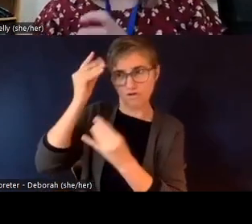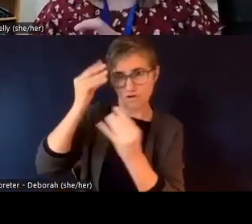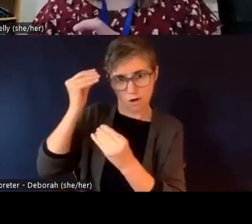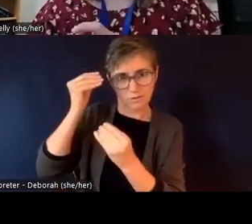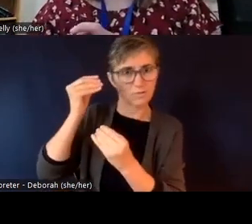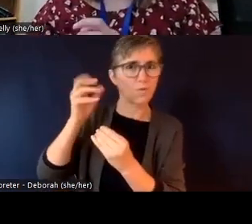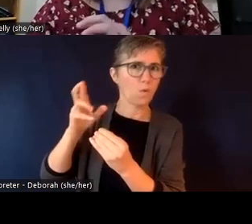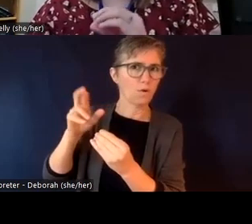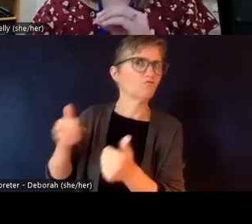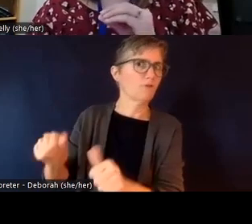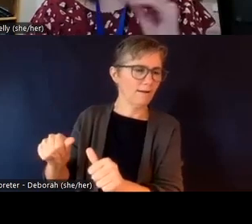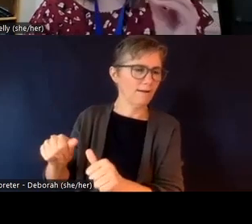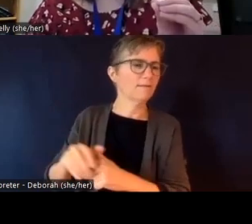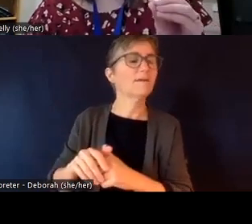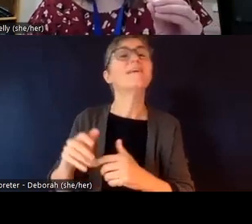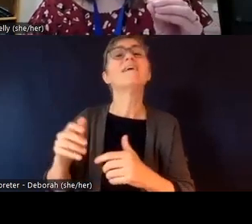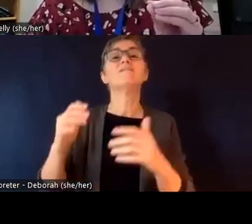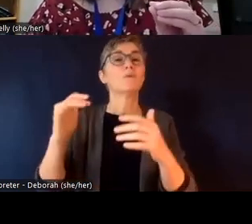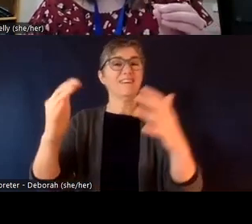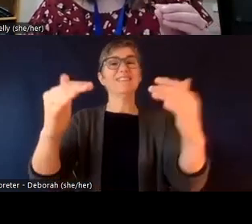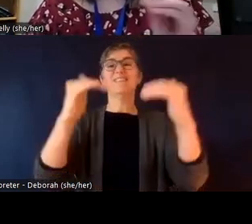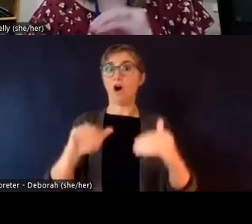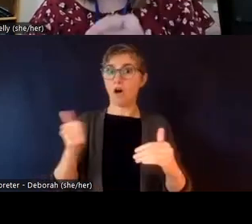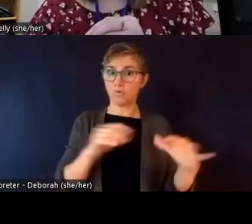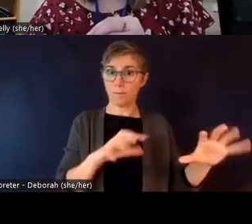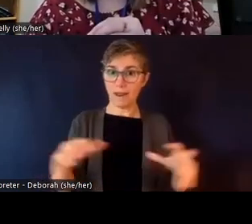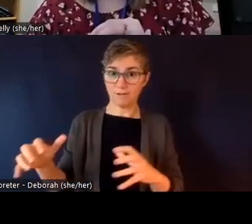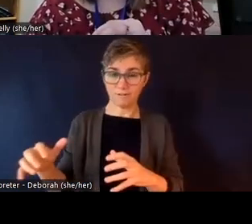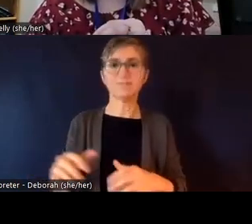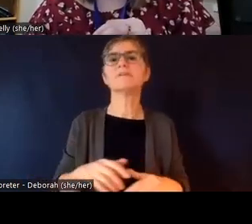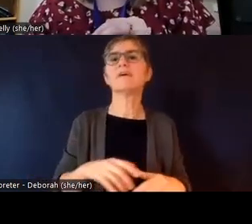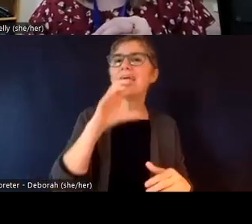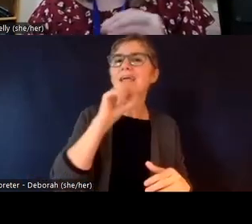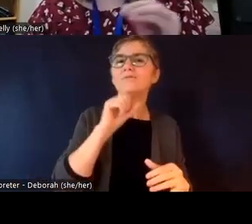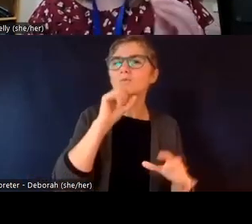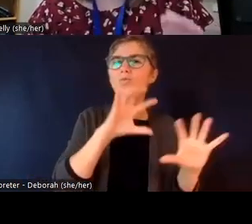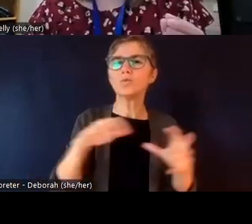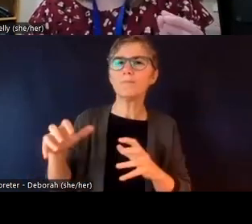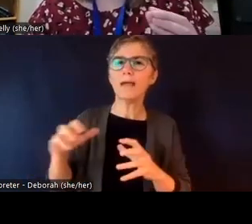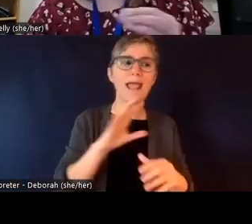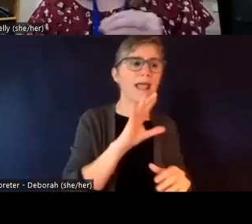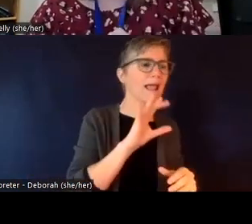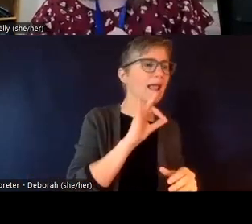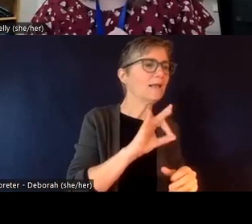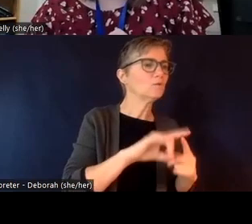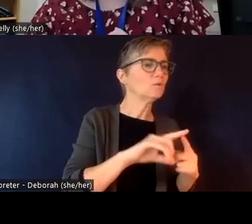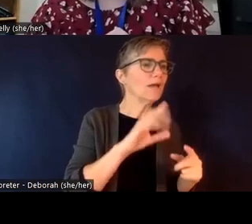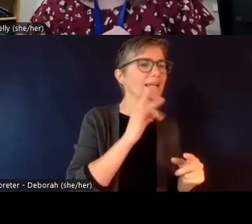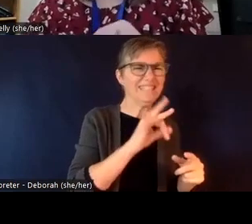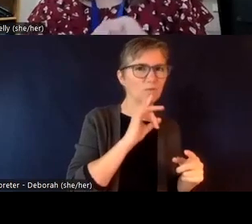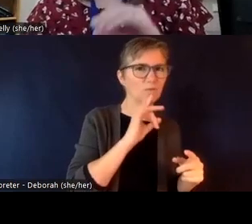gender. So we compared 18 to 25 year olds to all older age groups and then men compared to women.